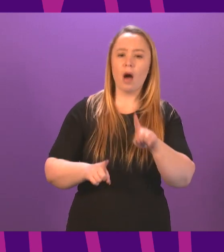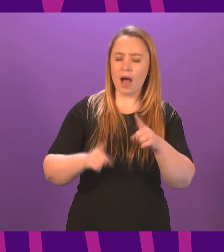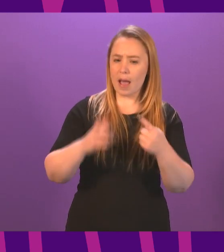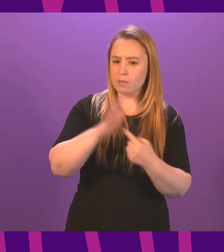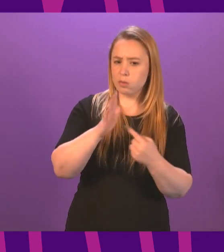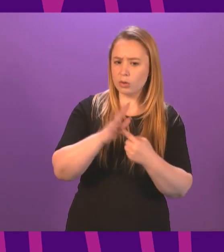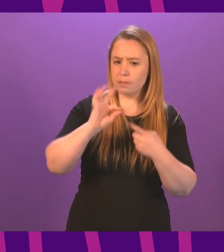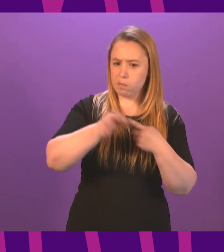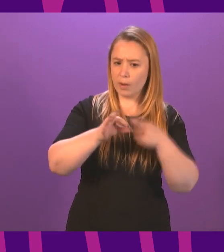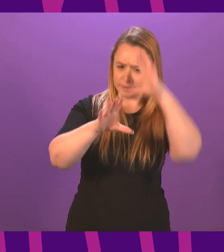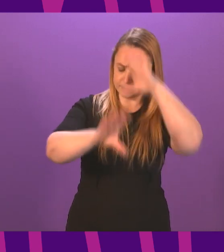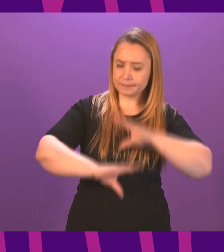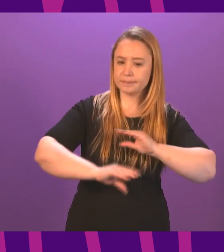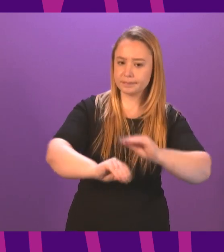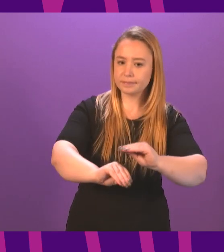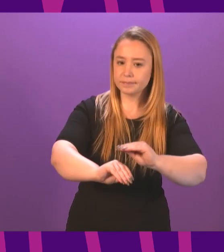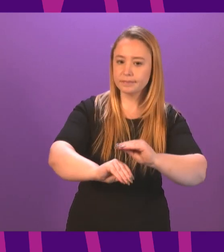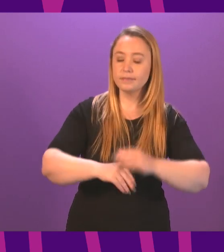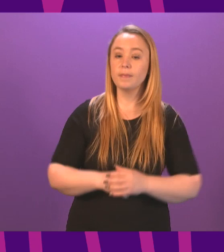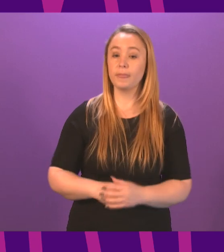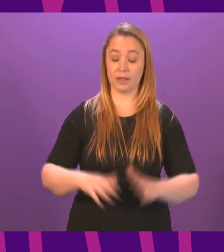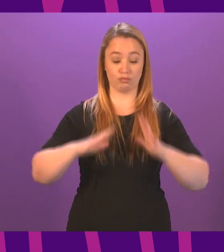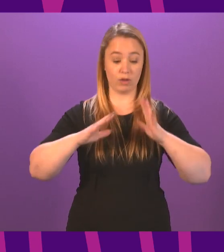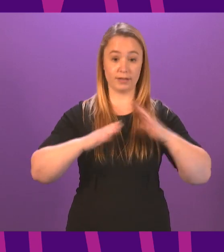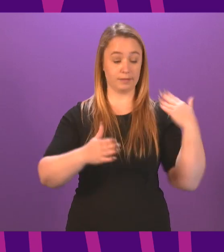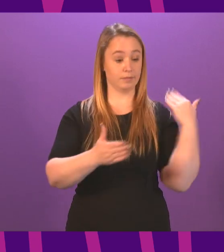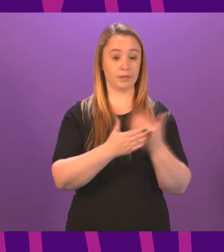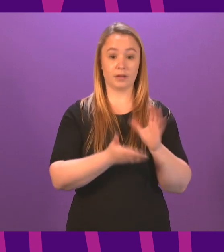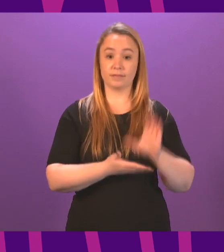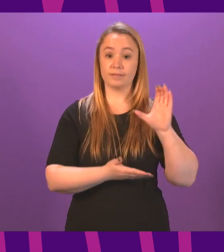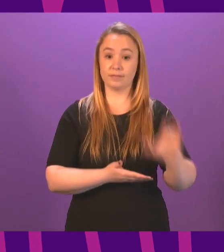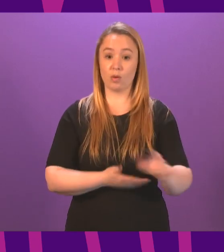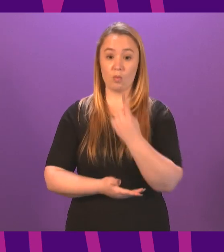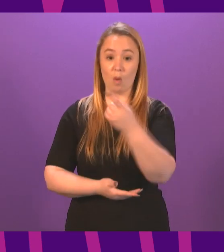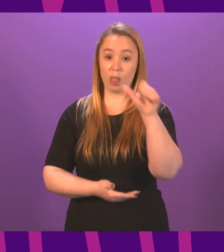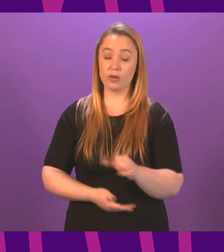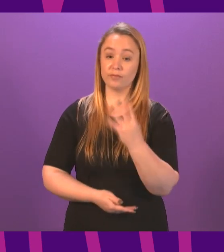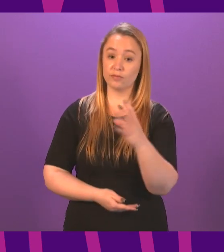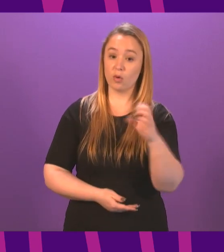already funded 1,400 additional teachers in our schools in order to help deal with the